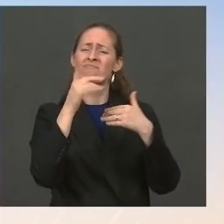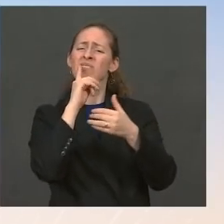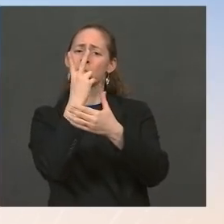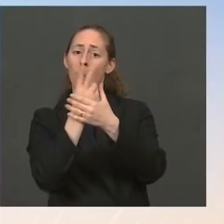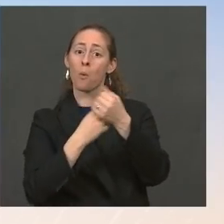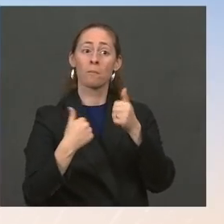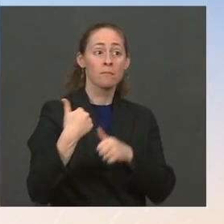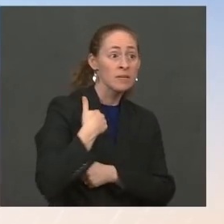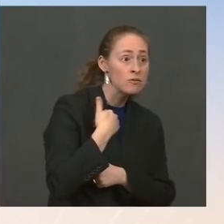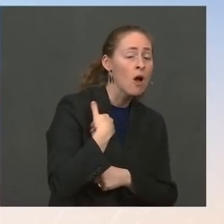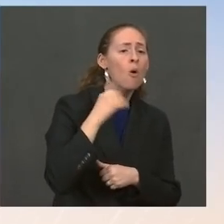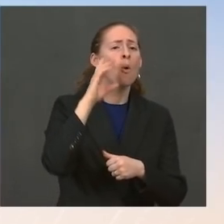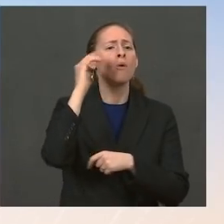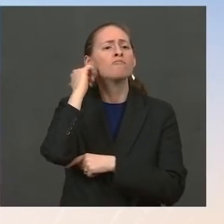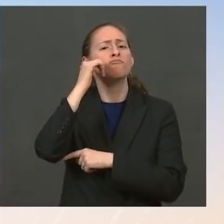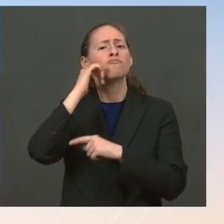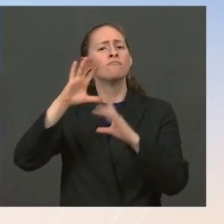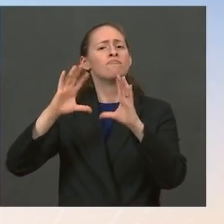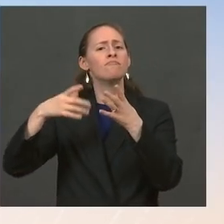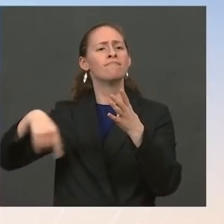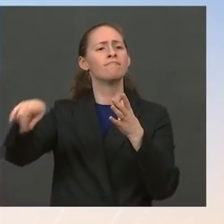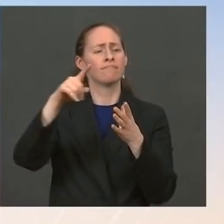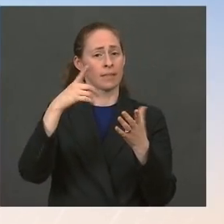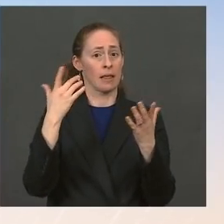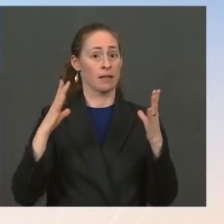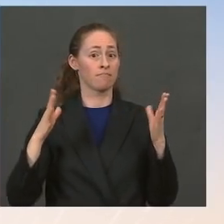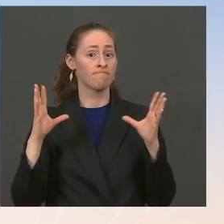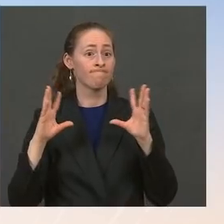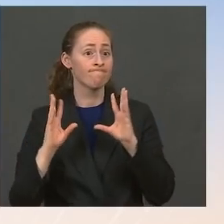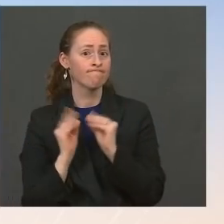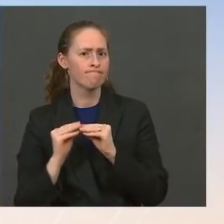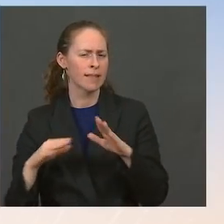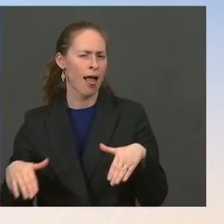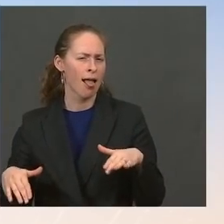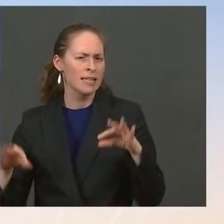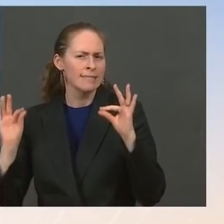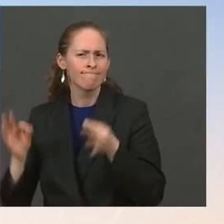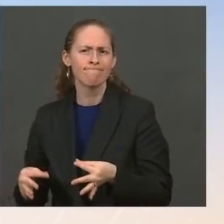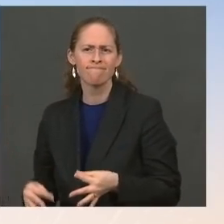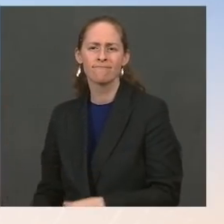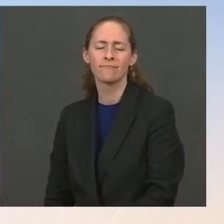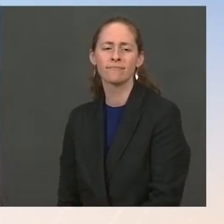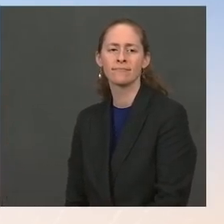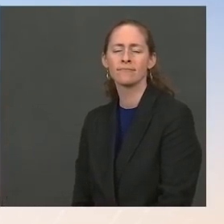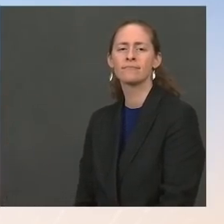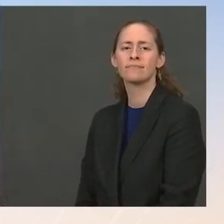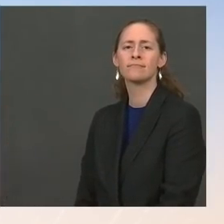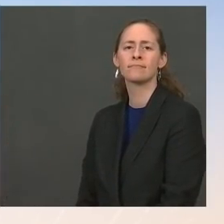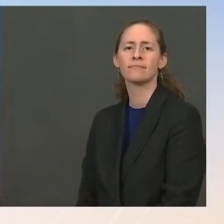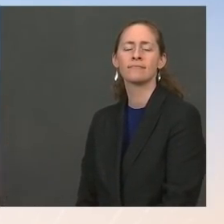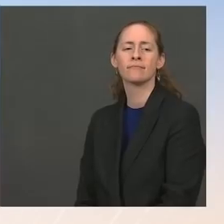I don't have any plans to preview for you on that front. The Press: Can I just follow up, because there's two -- in both the House and the Senate version of the NDAA,